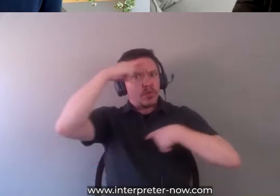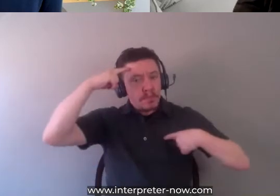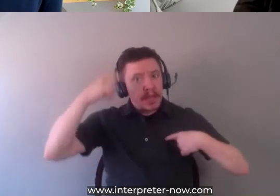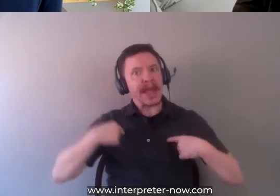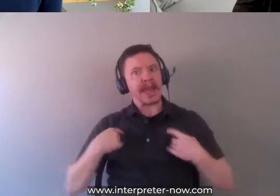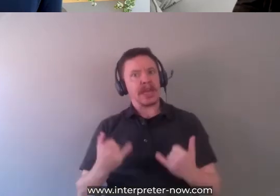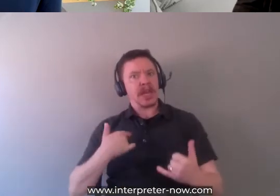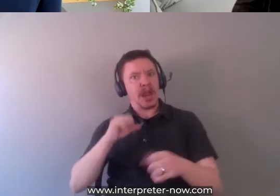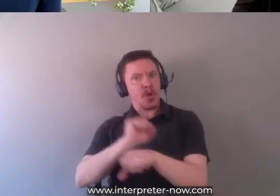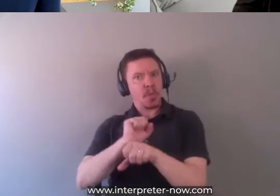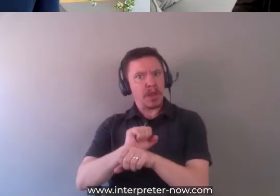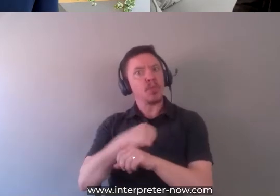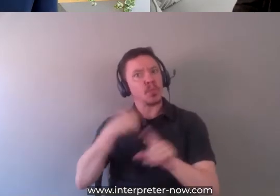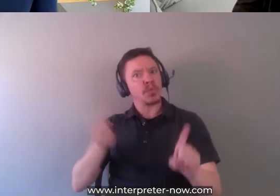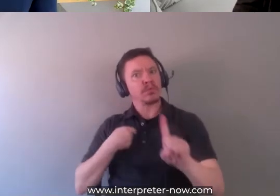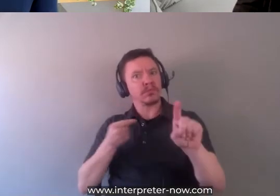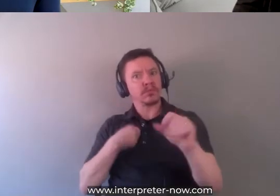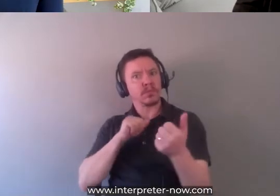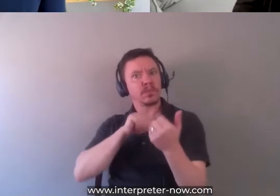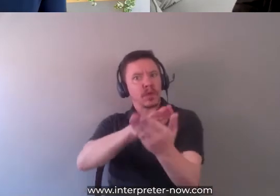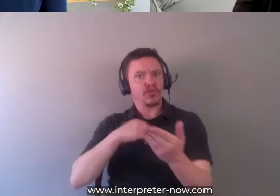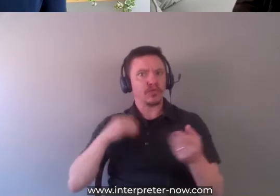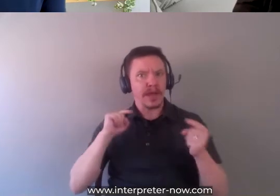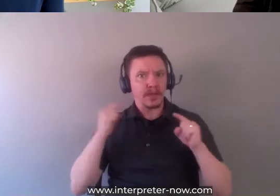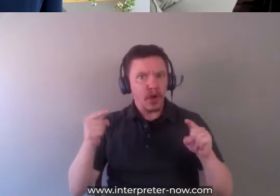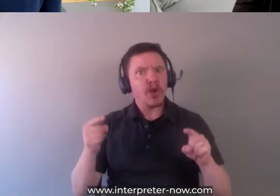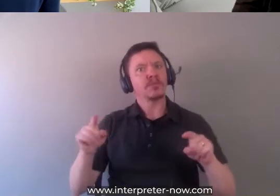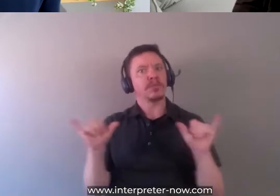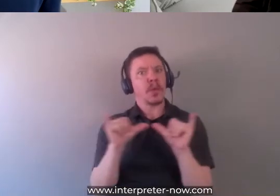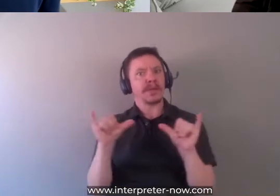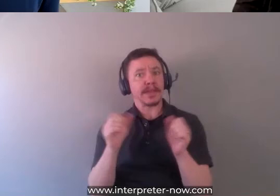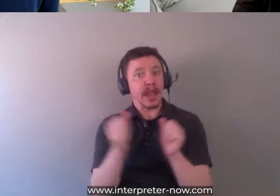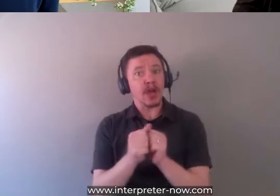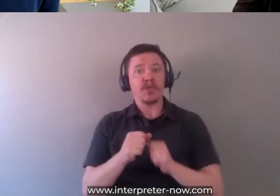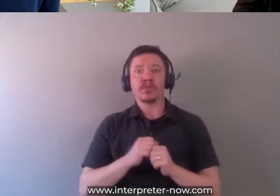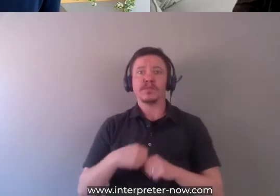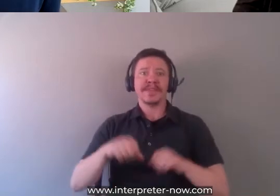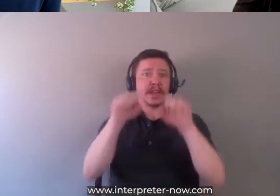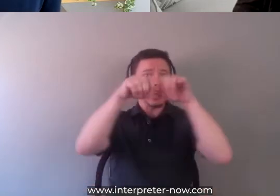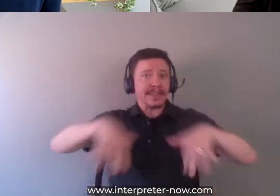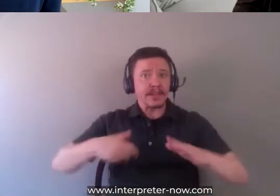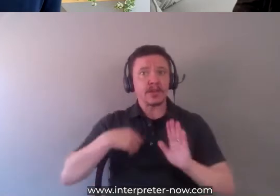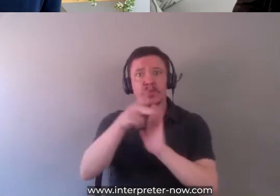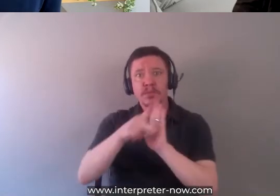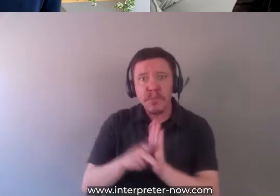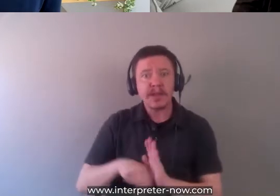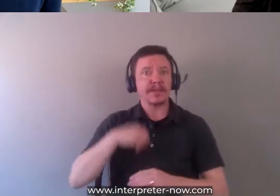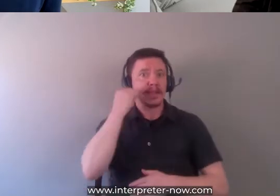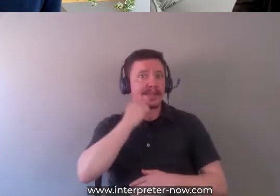at scale, when systems, policies, and practices disenfranchise disabled people, exploit us,